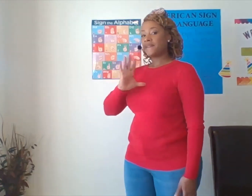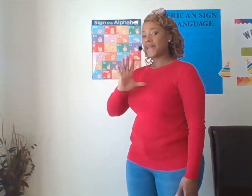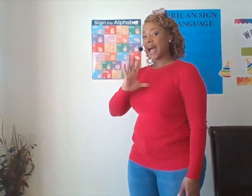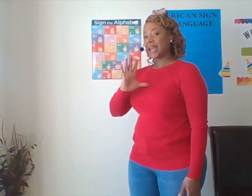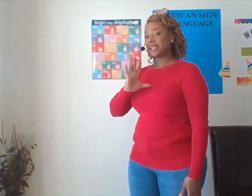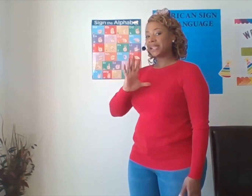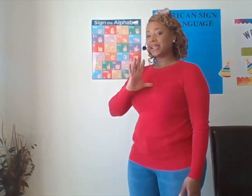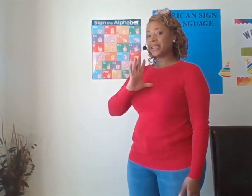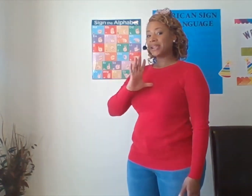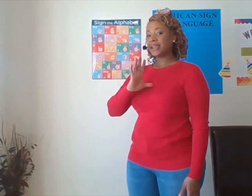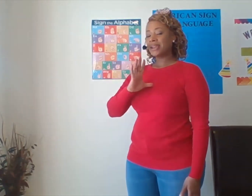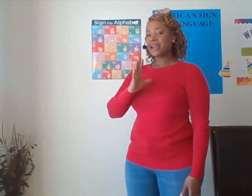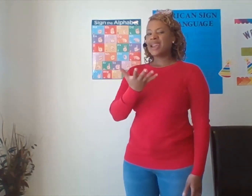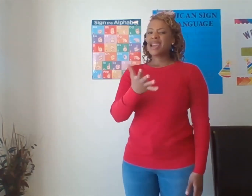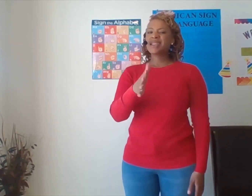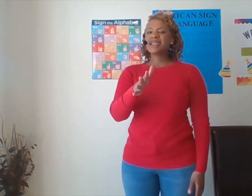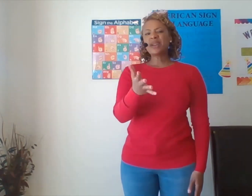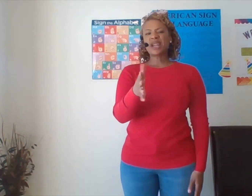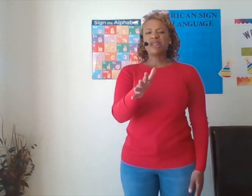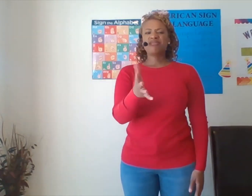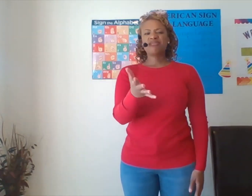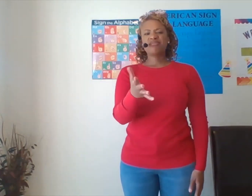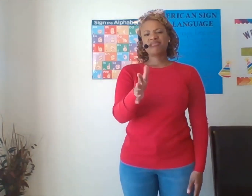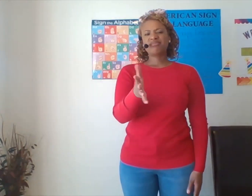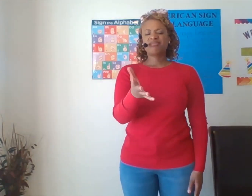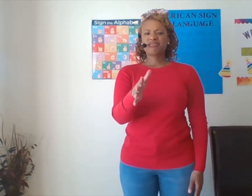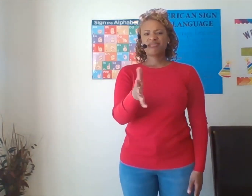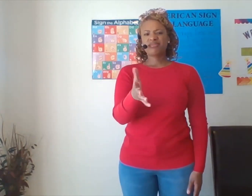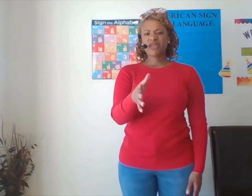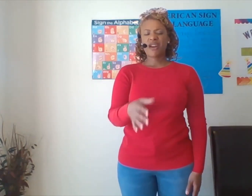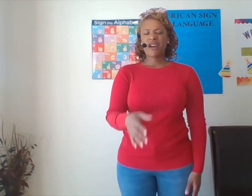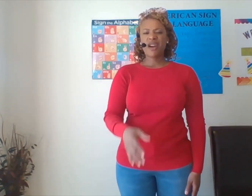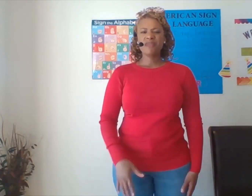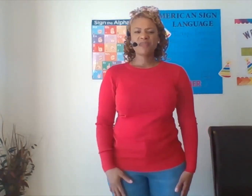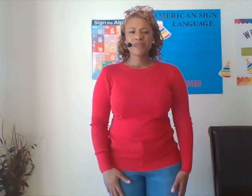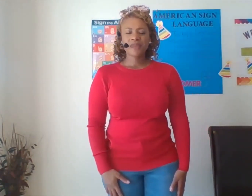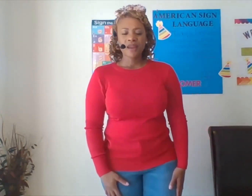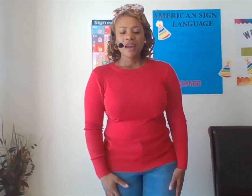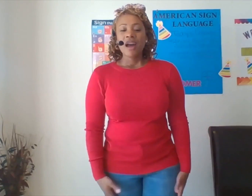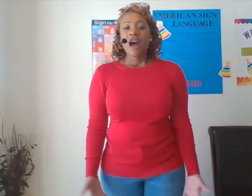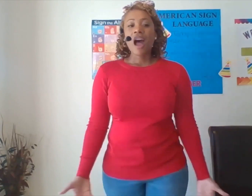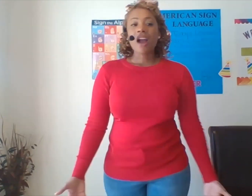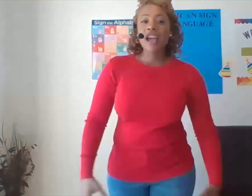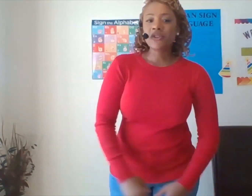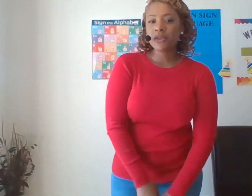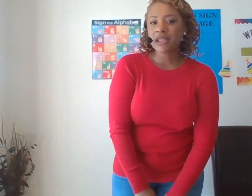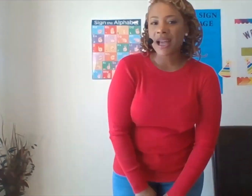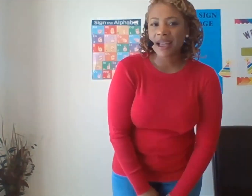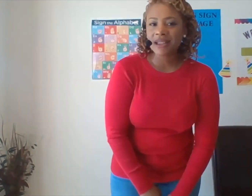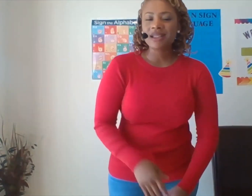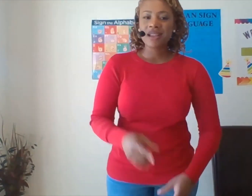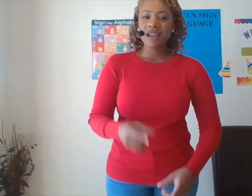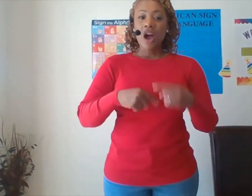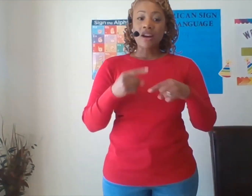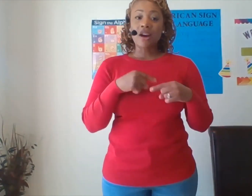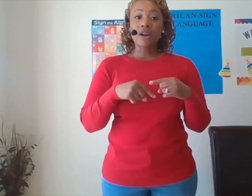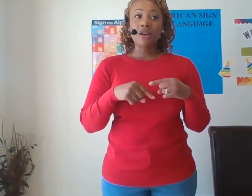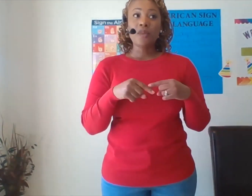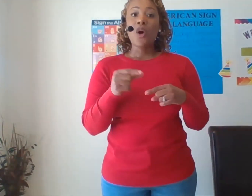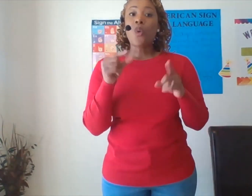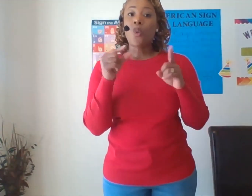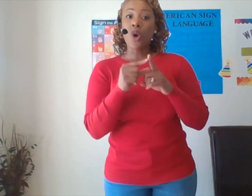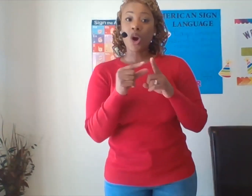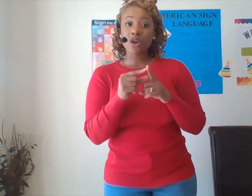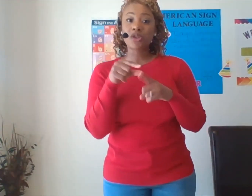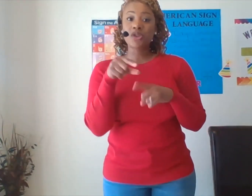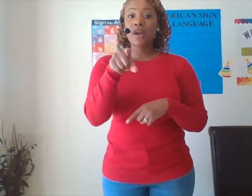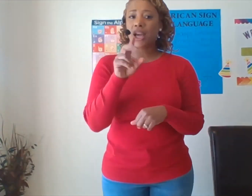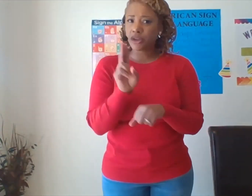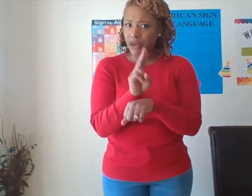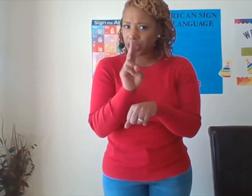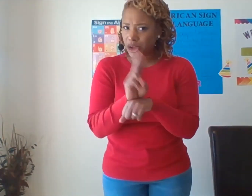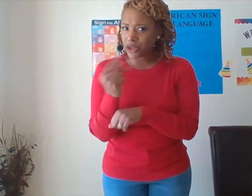fine and salsa all right our next two signs our words you guys should be using